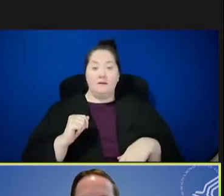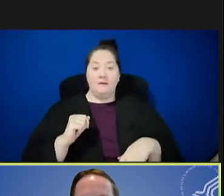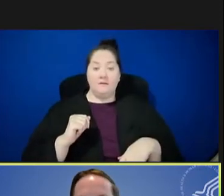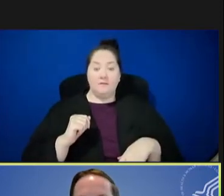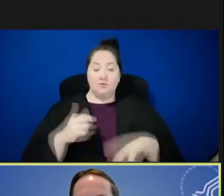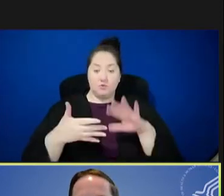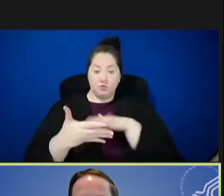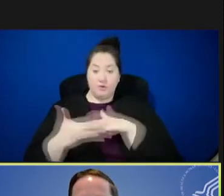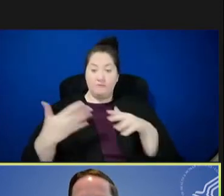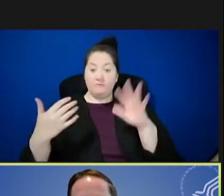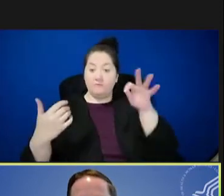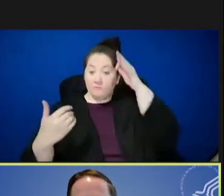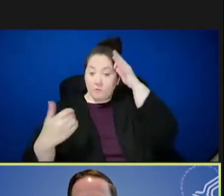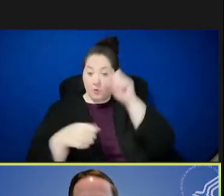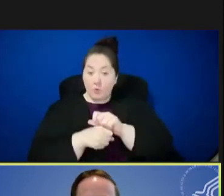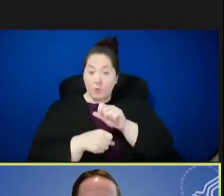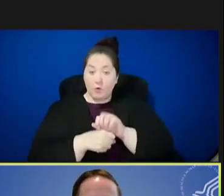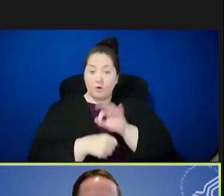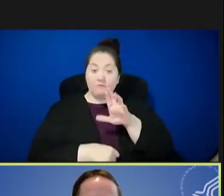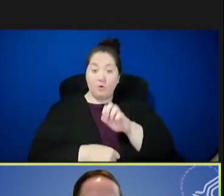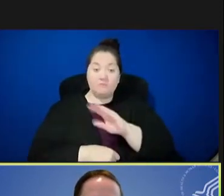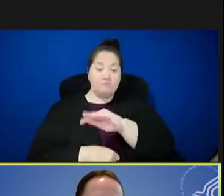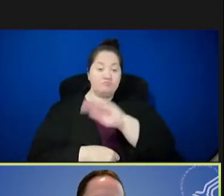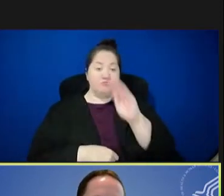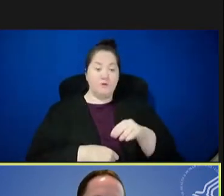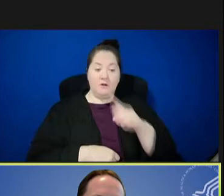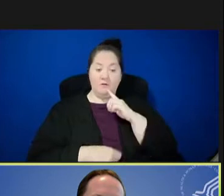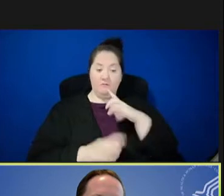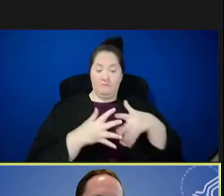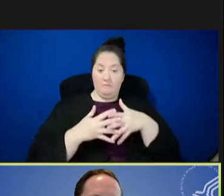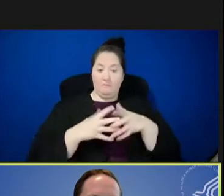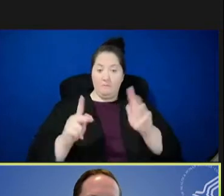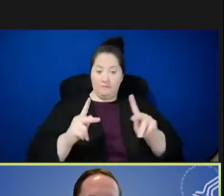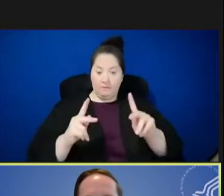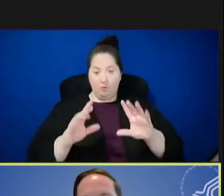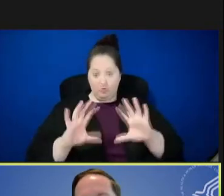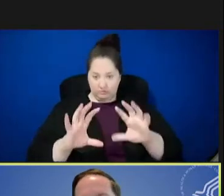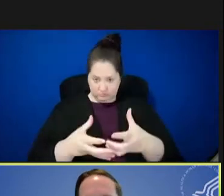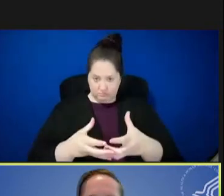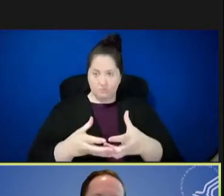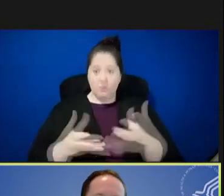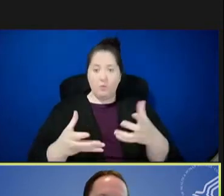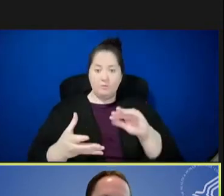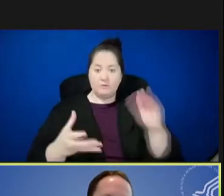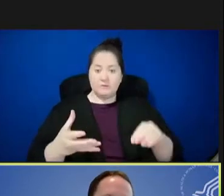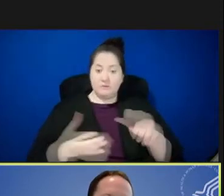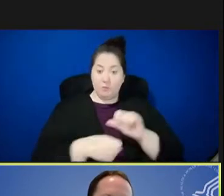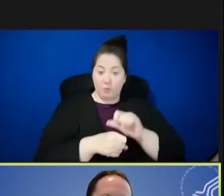federal workforce as a percentage of the American population. Well, why do I put these two together?